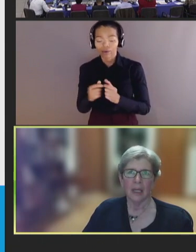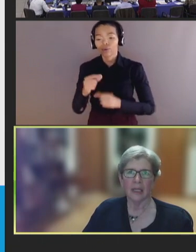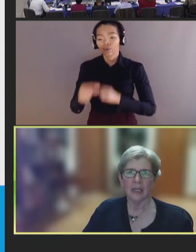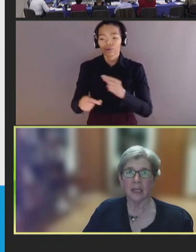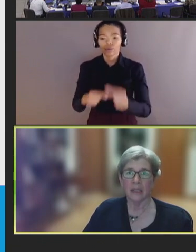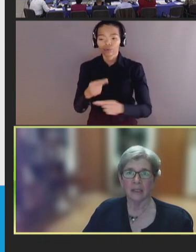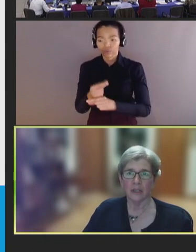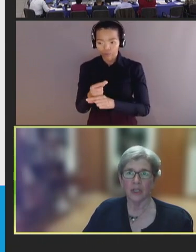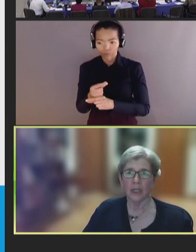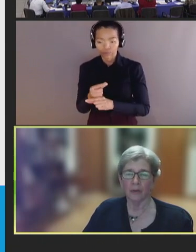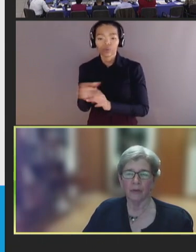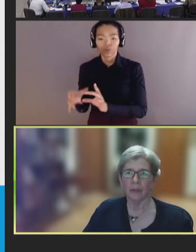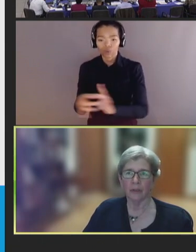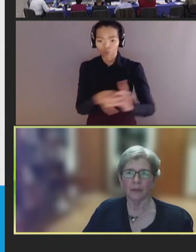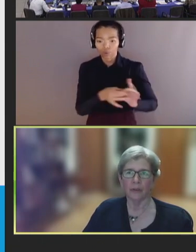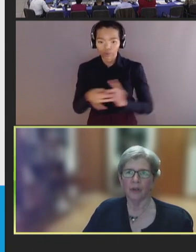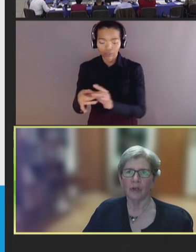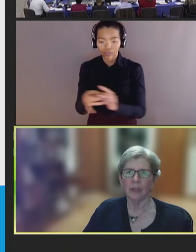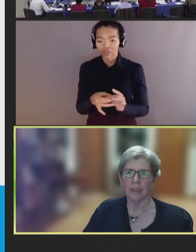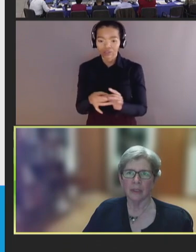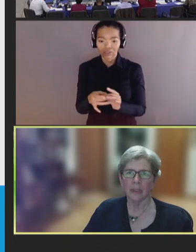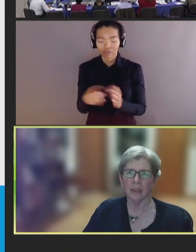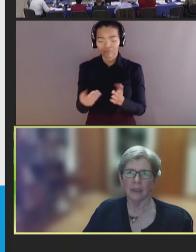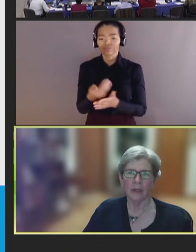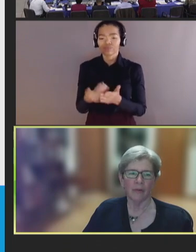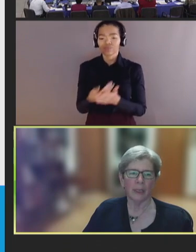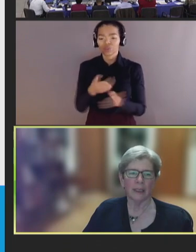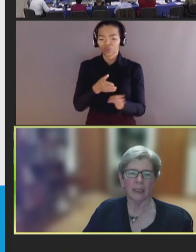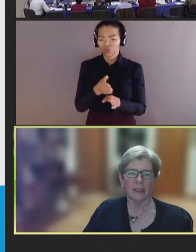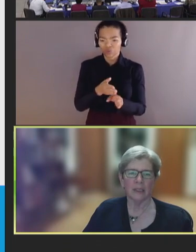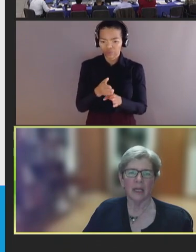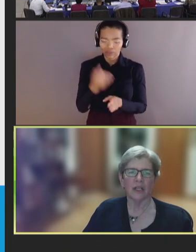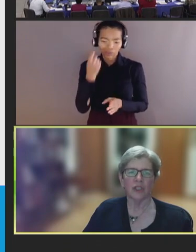in a sense, such a young field. It's only very recently that there have been late-stage